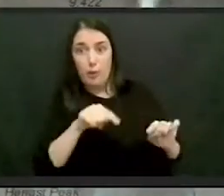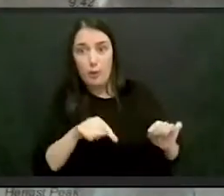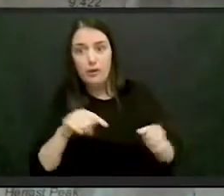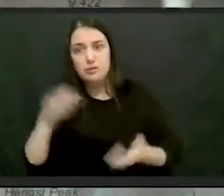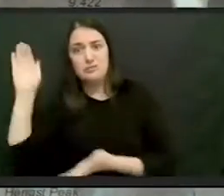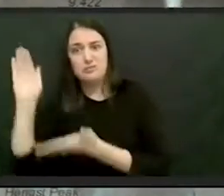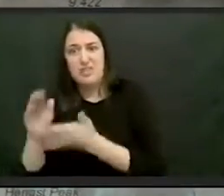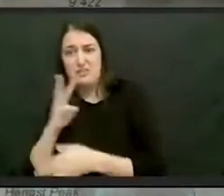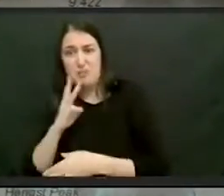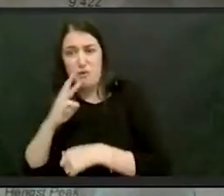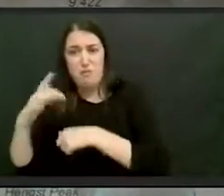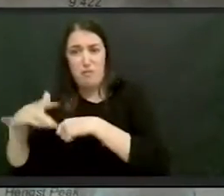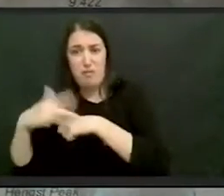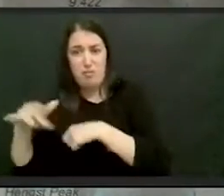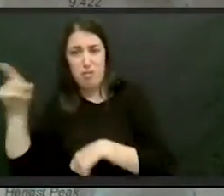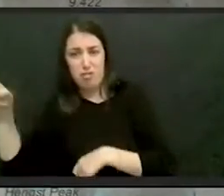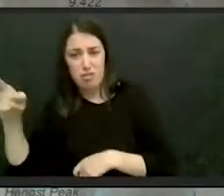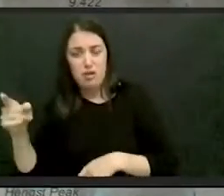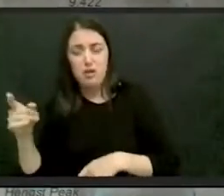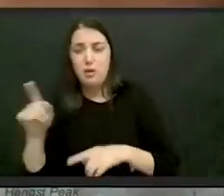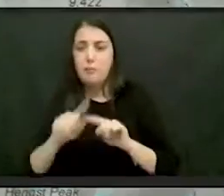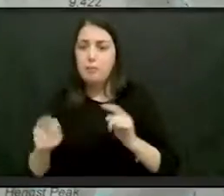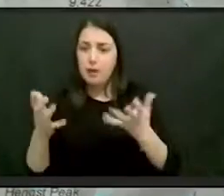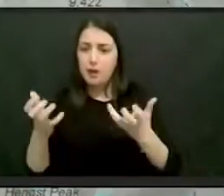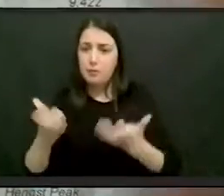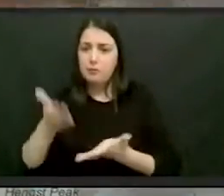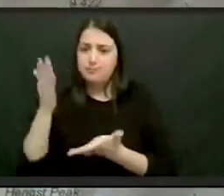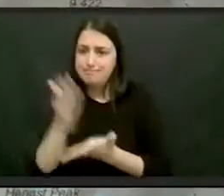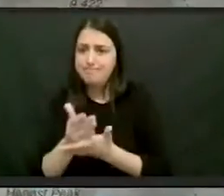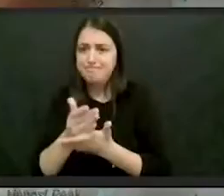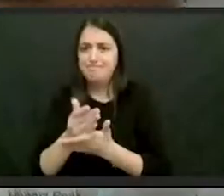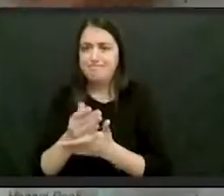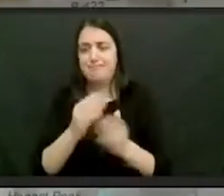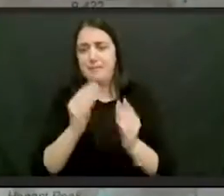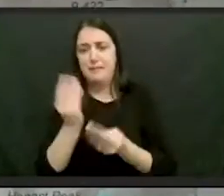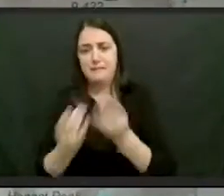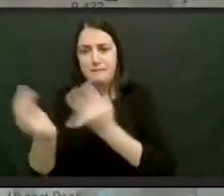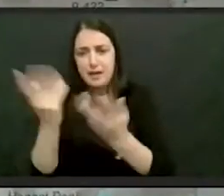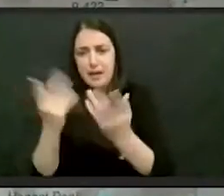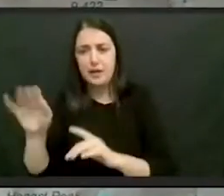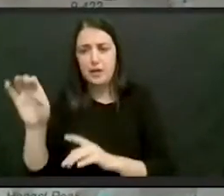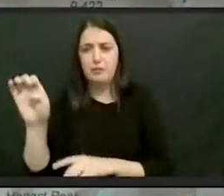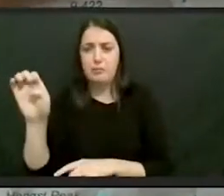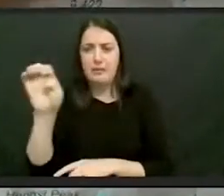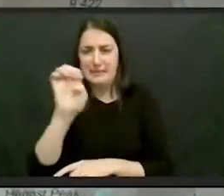any lateral spread or eastern spread of the fire and that's gonna continue. Where the fire slopped over the road system